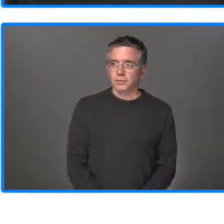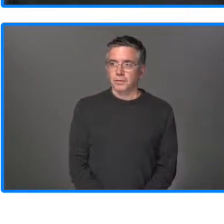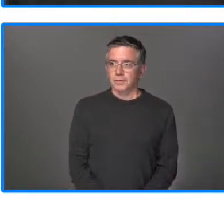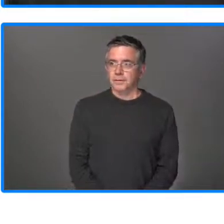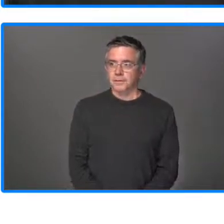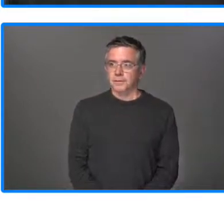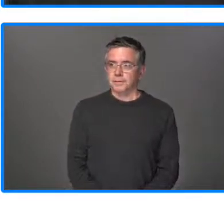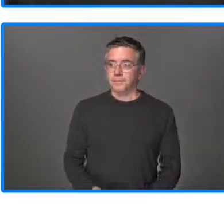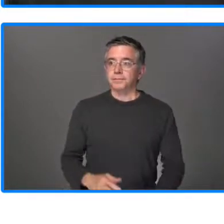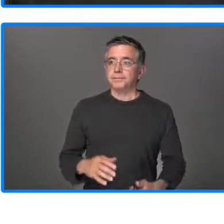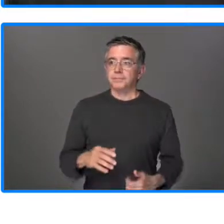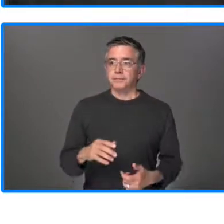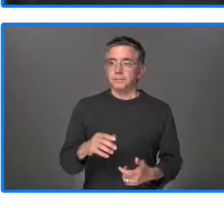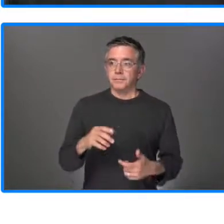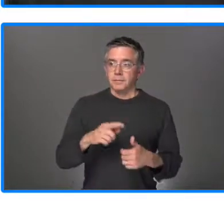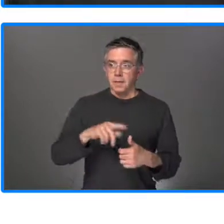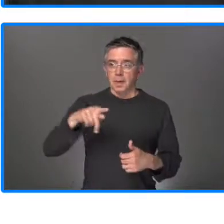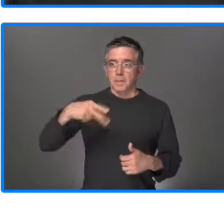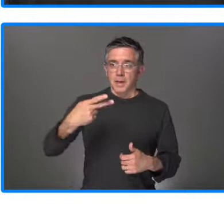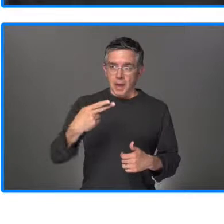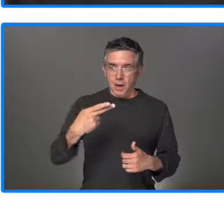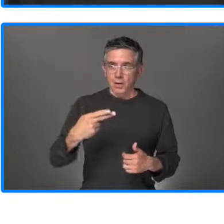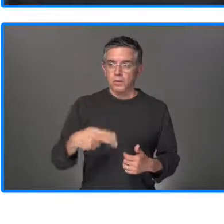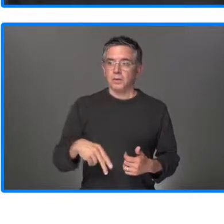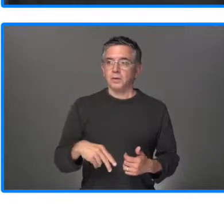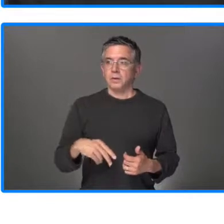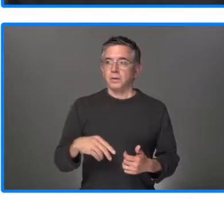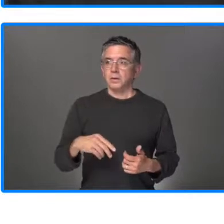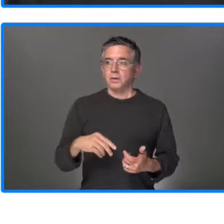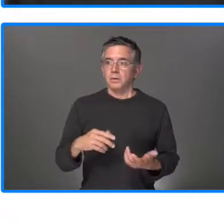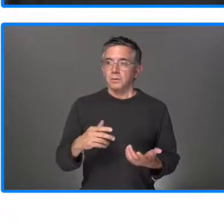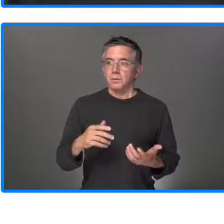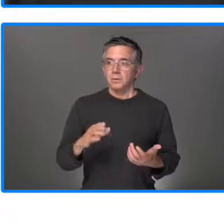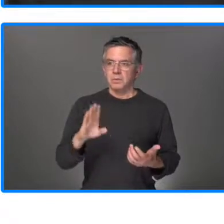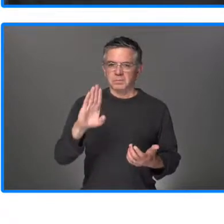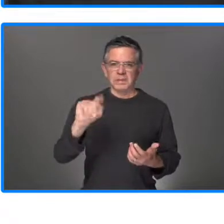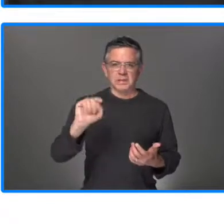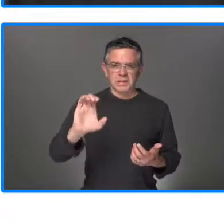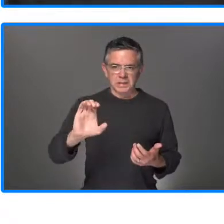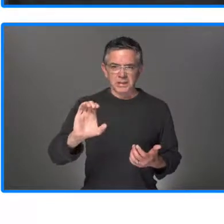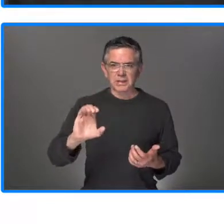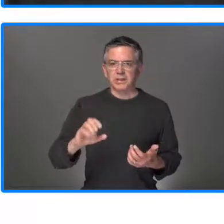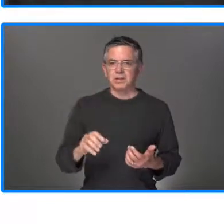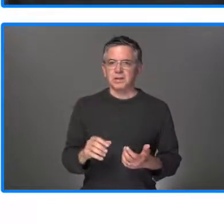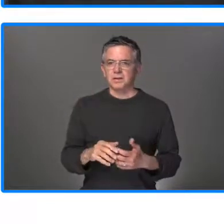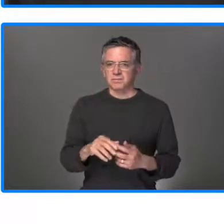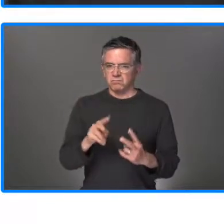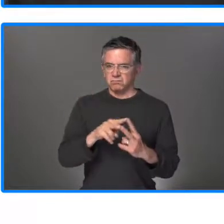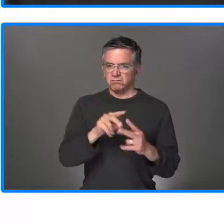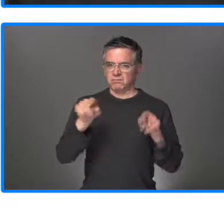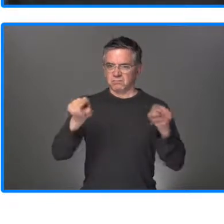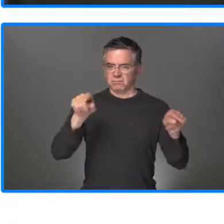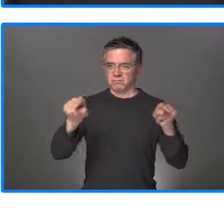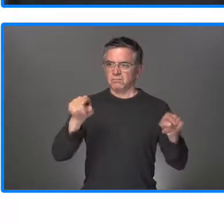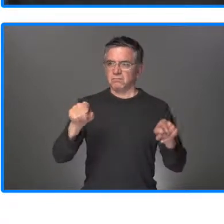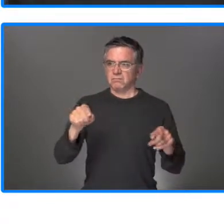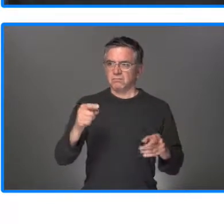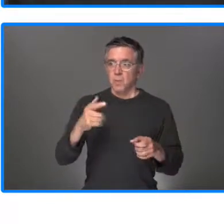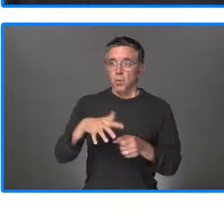and at the Community Vaccination Center at Bellingham Technical College. Local pharmacies are also offering appointments,